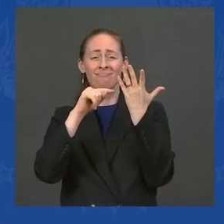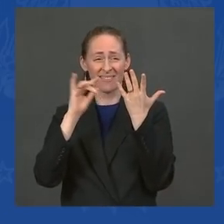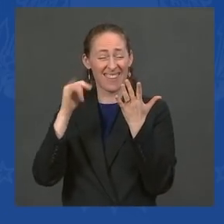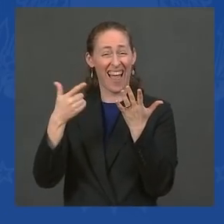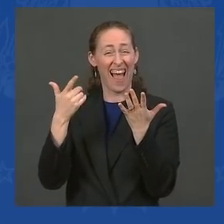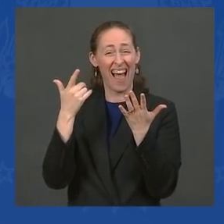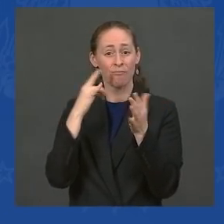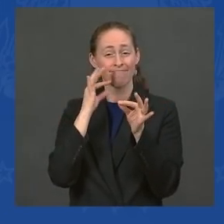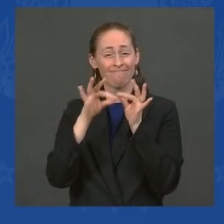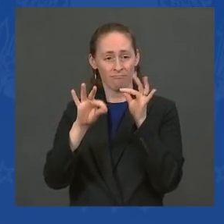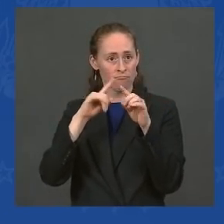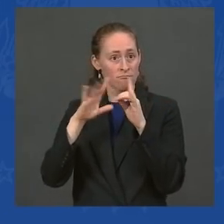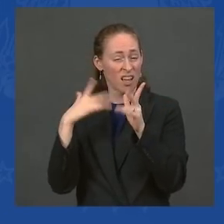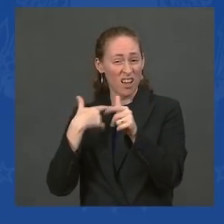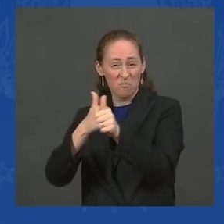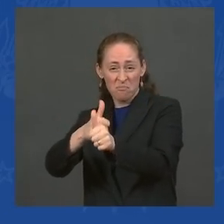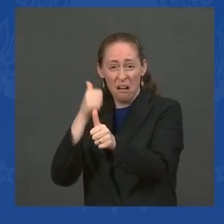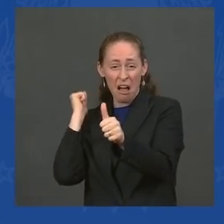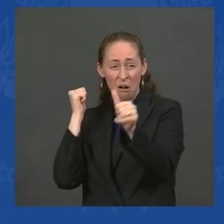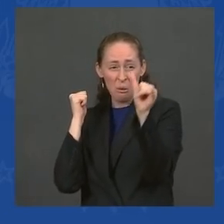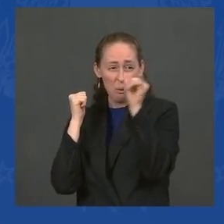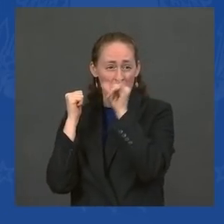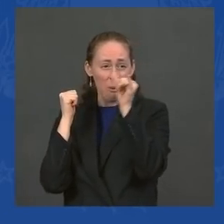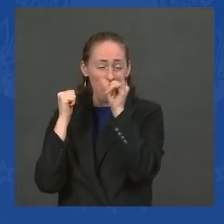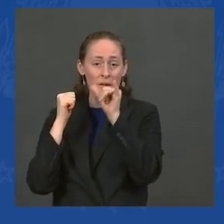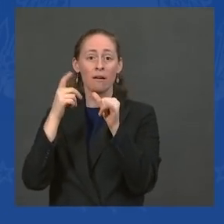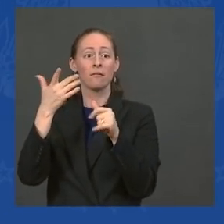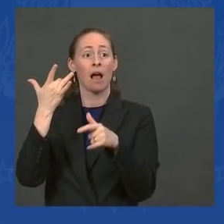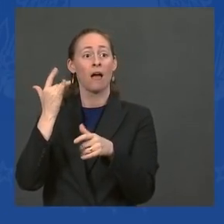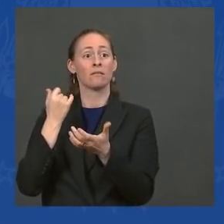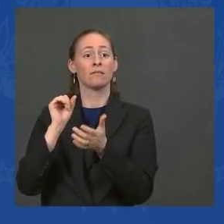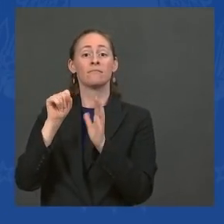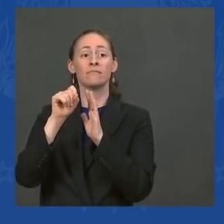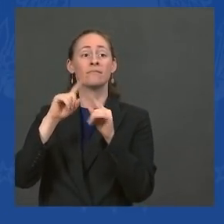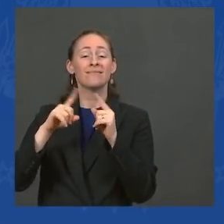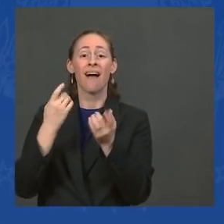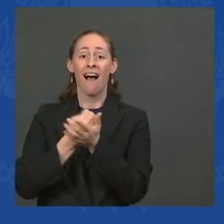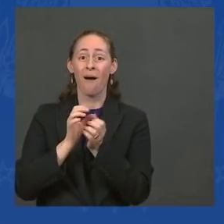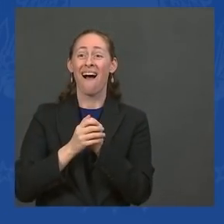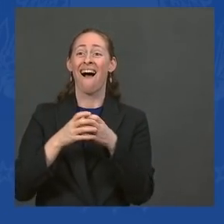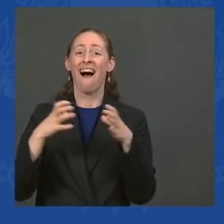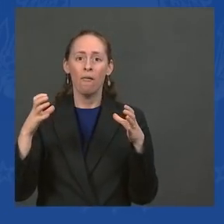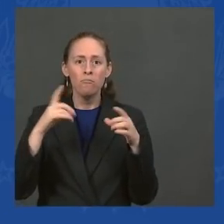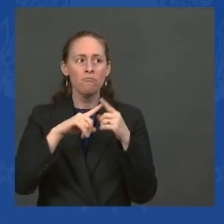that are economically prosperous that are being left behind. Meeting the moment on the climate crisis